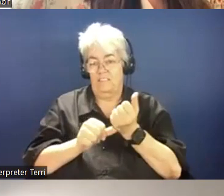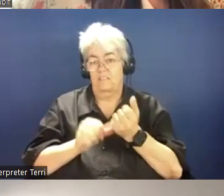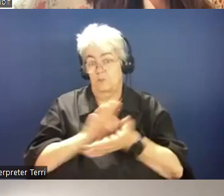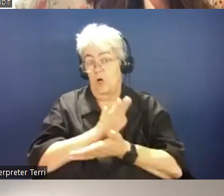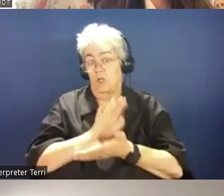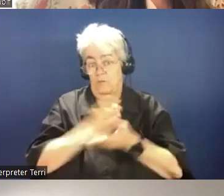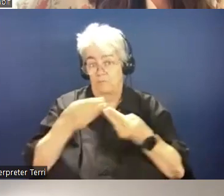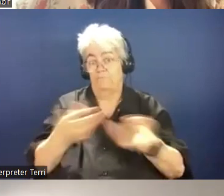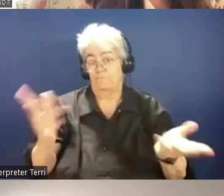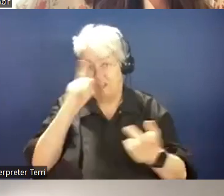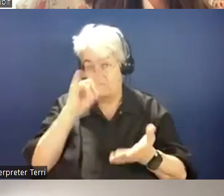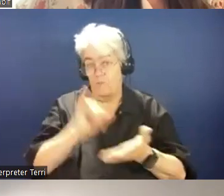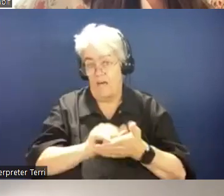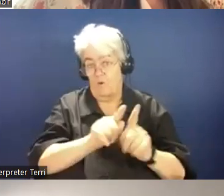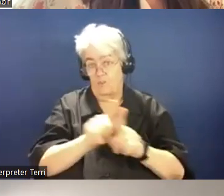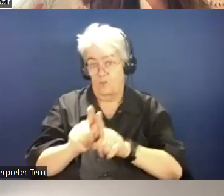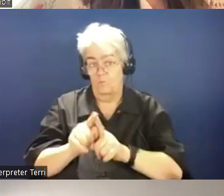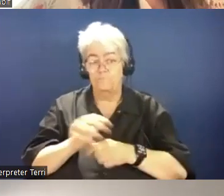The third priority that Violence Free had was around